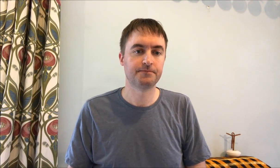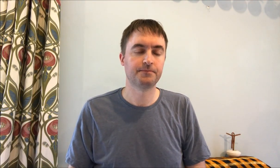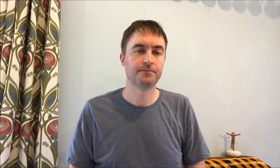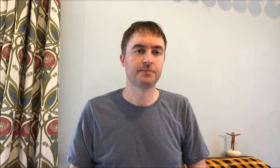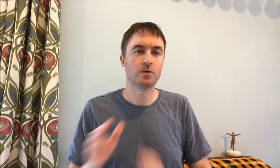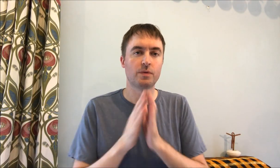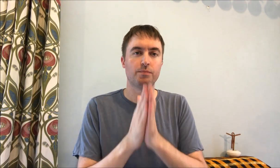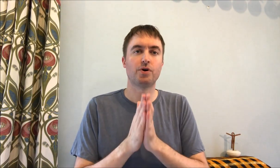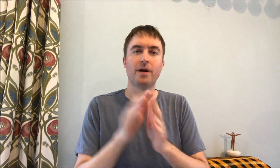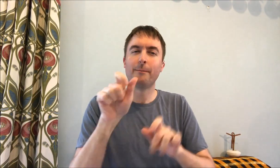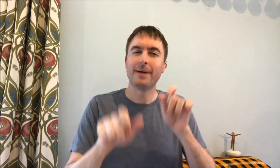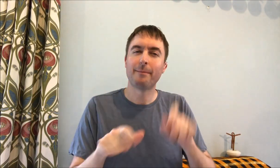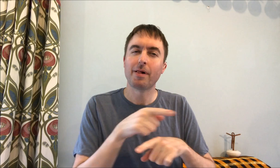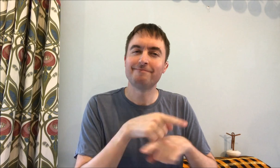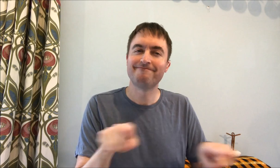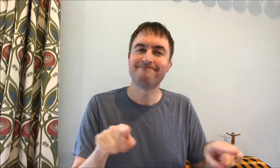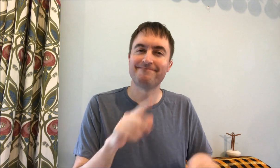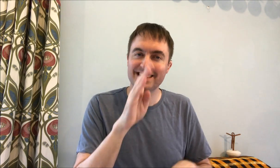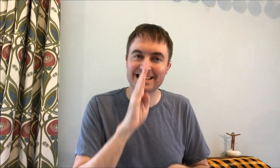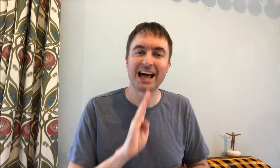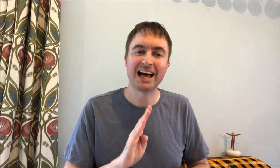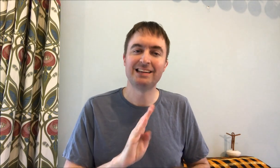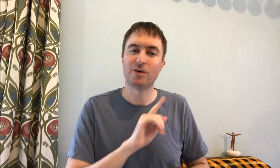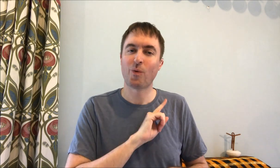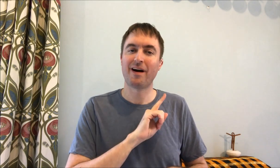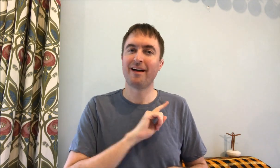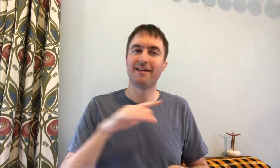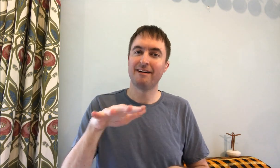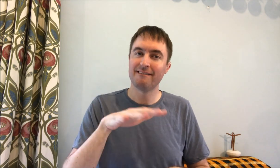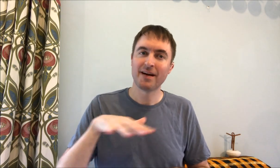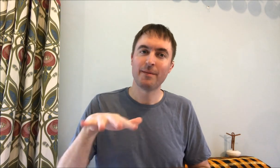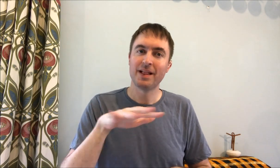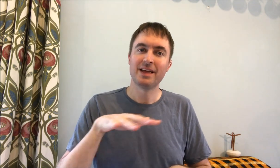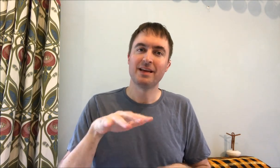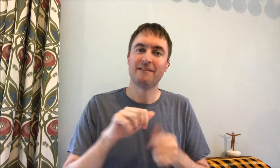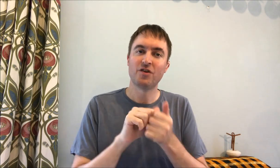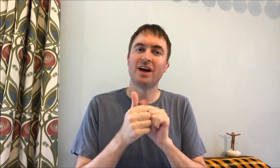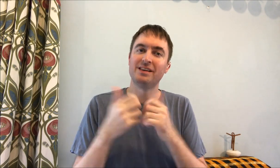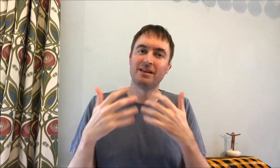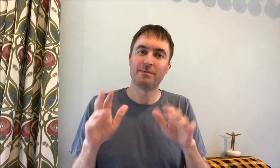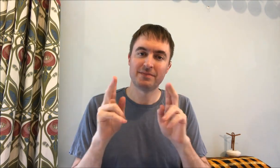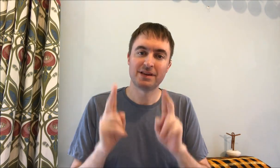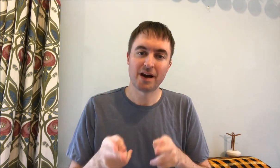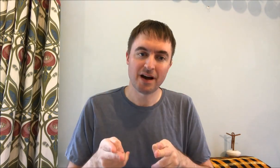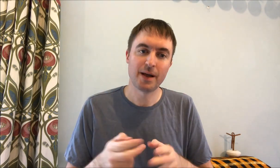We pray for those who are mourning the loss of a friend or family member.